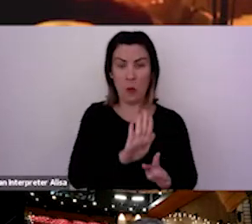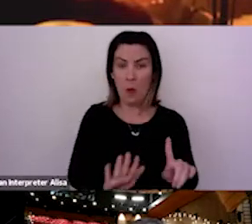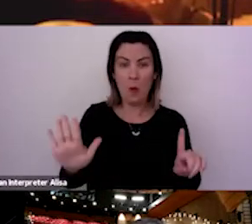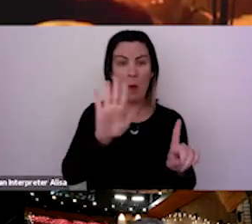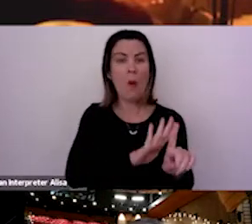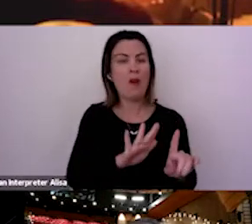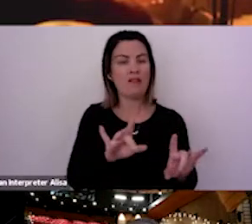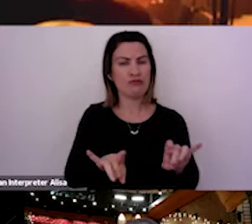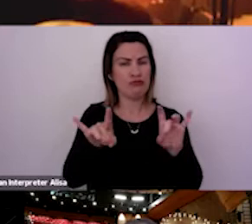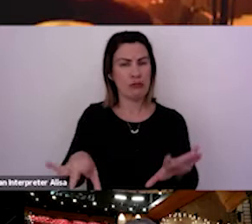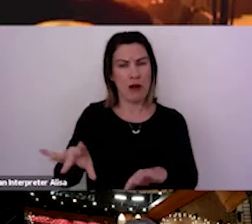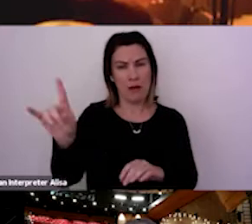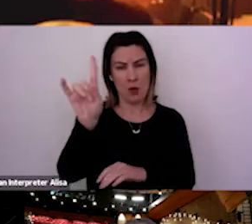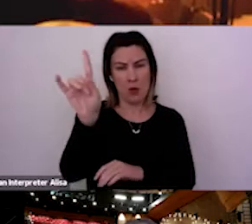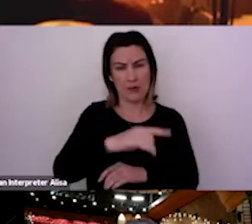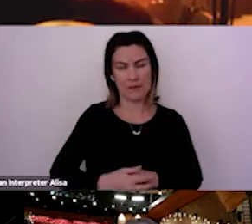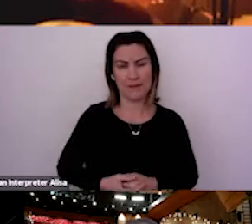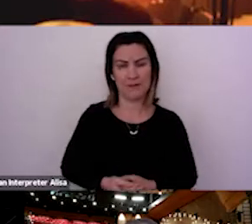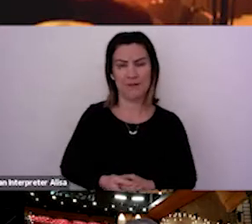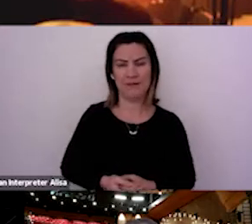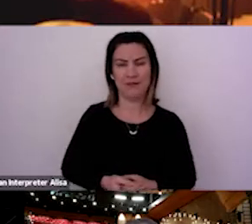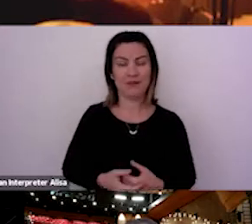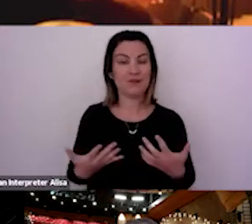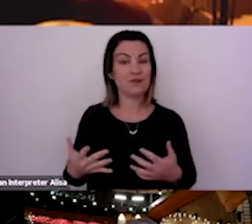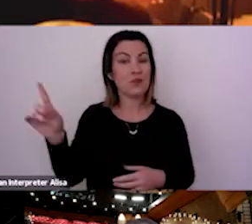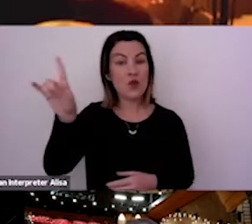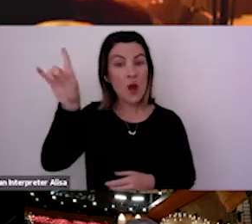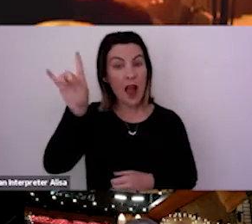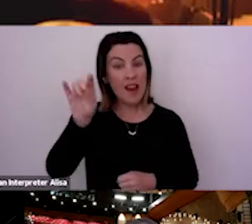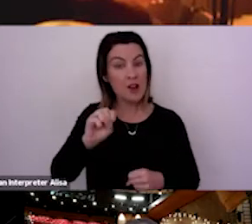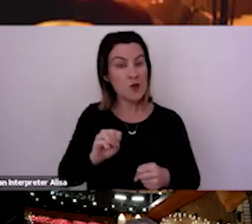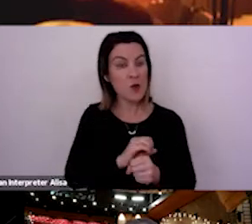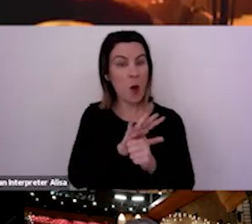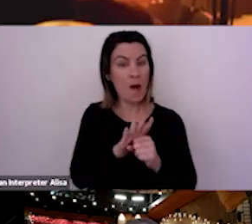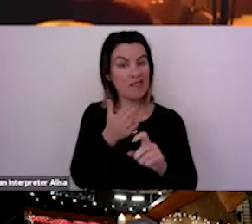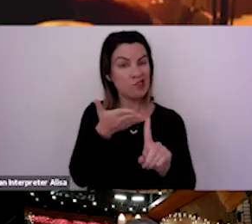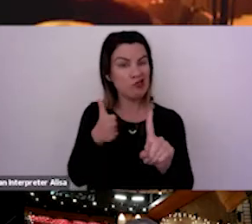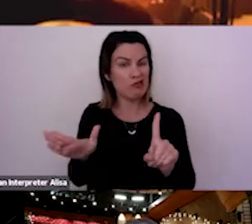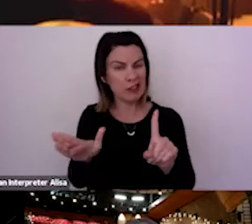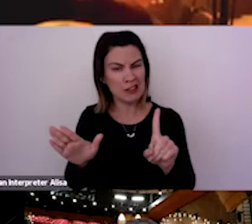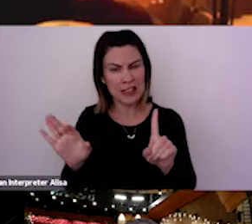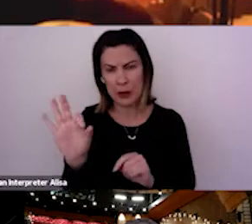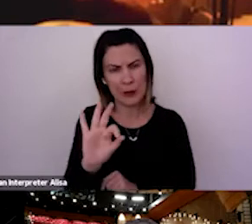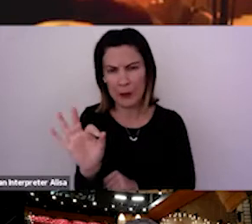While today isn't quite a COVID distraction, we are hoping that this session will be helpful and